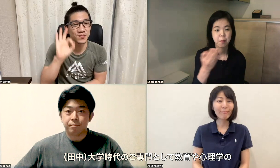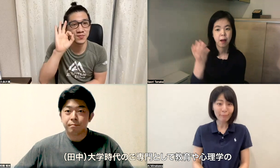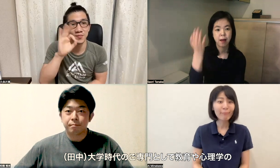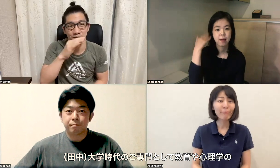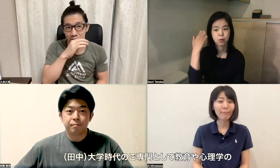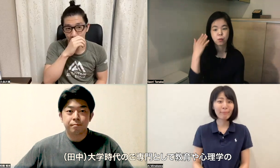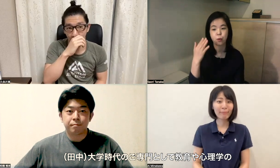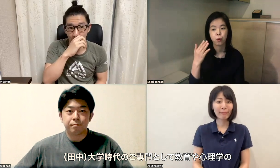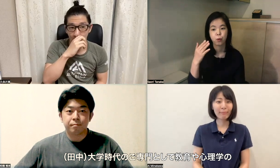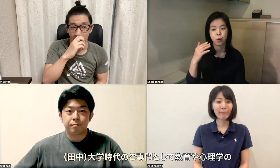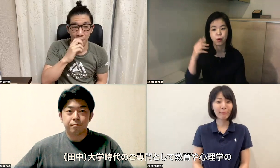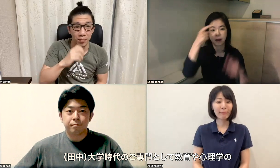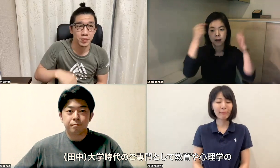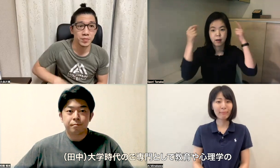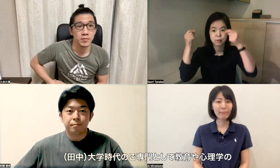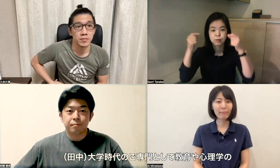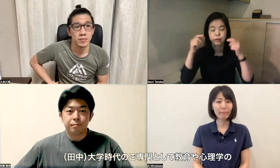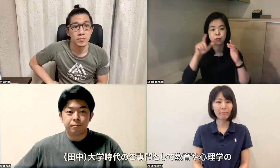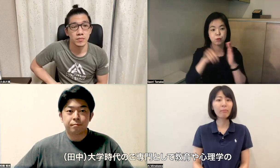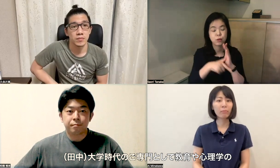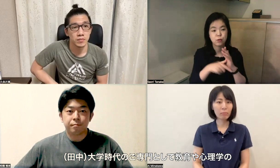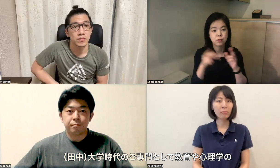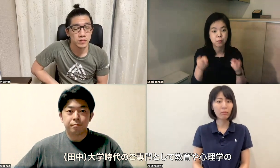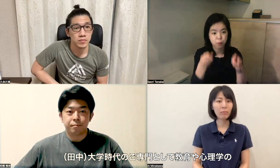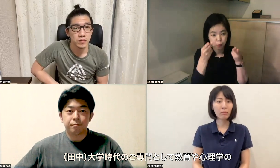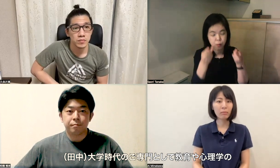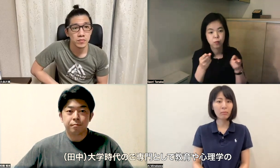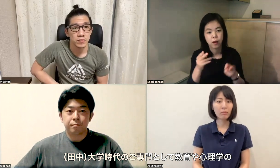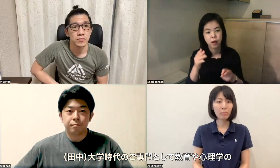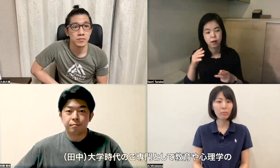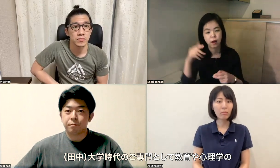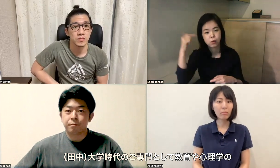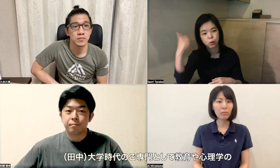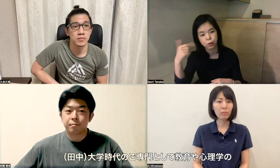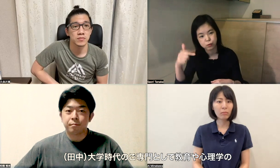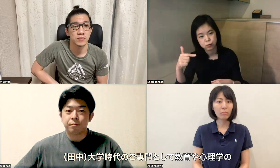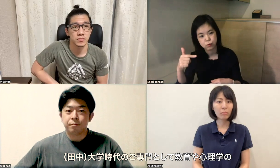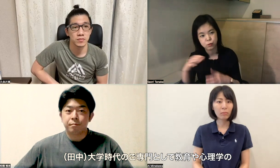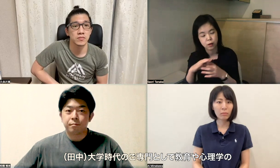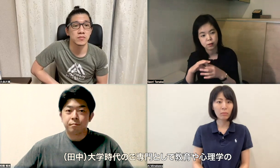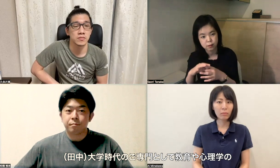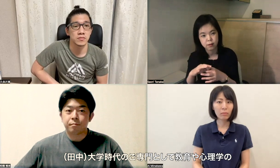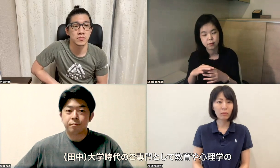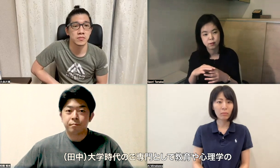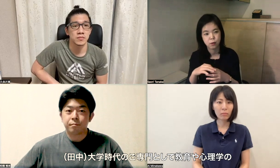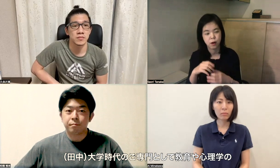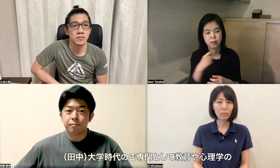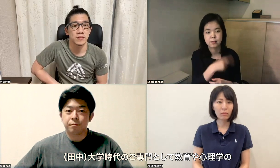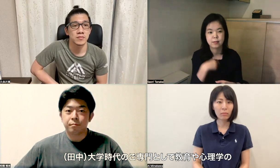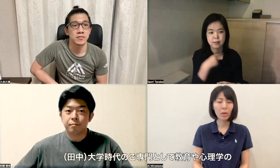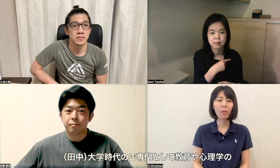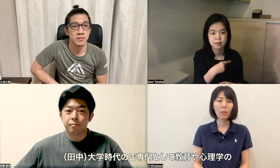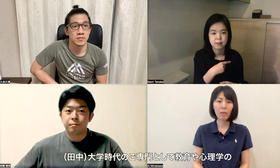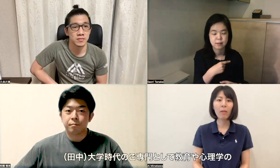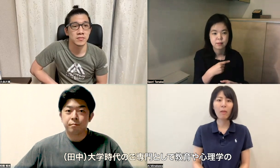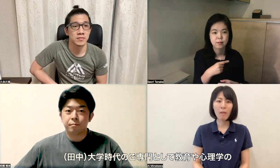(ST) About you major at university,